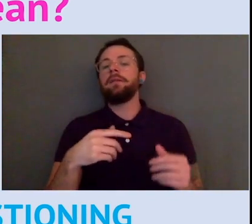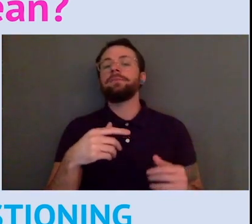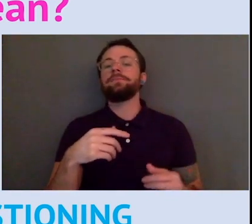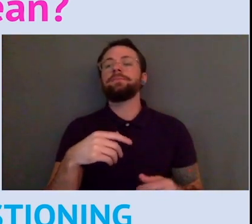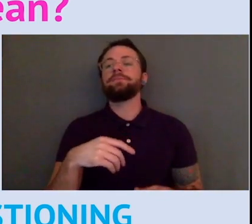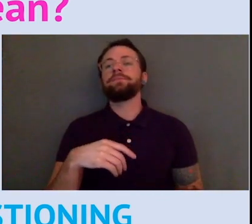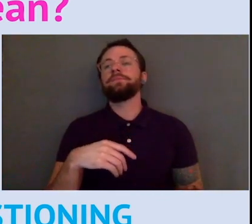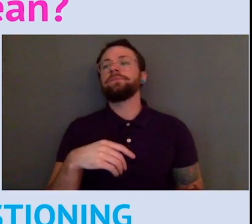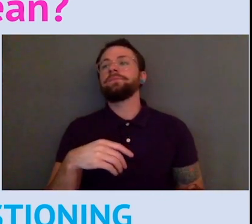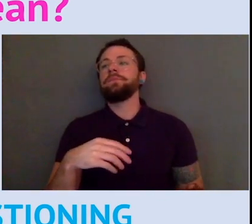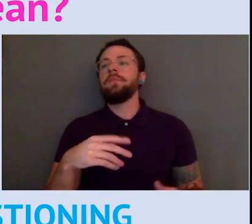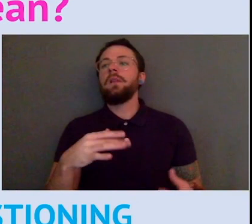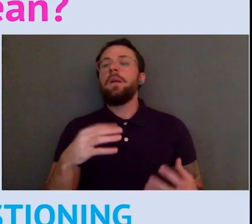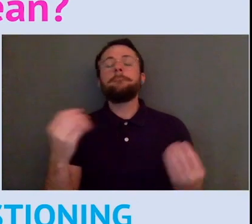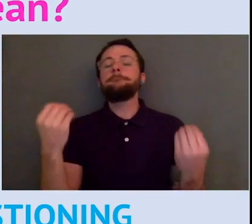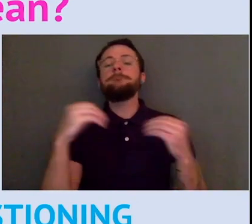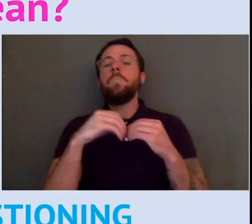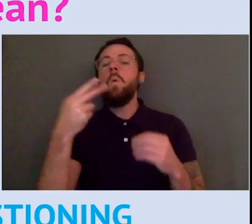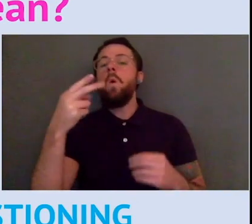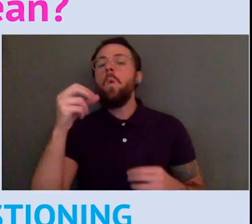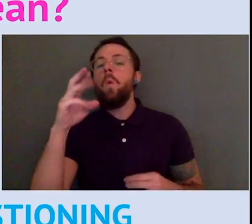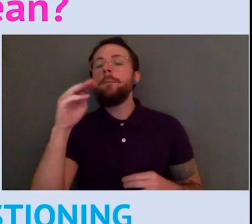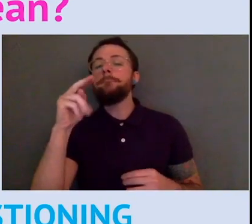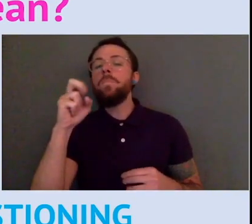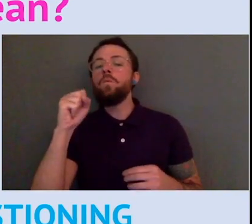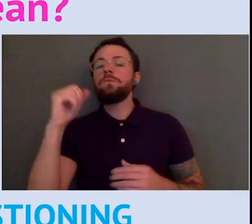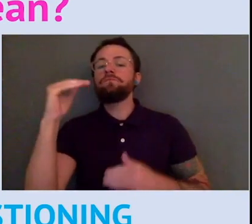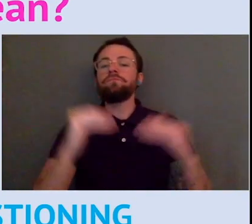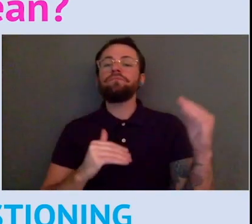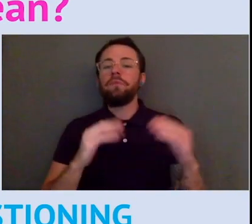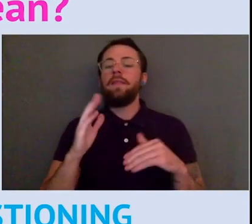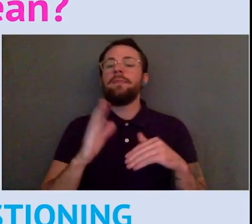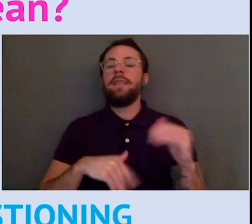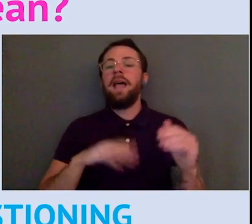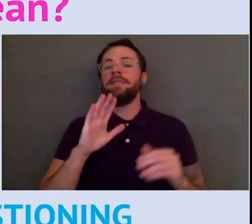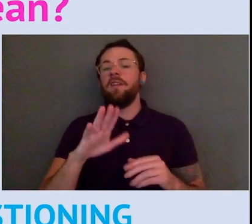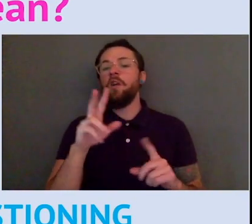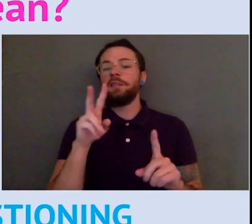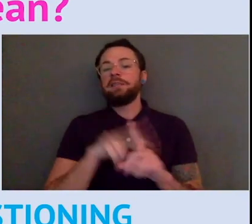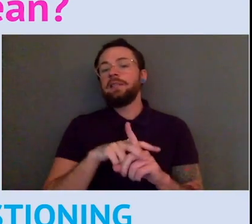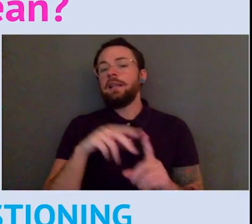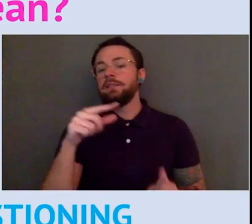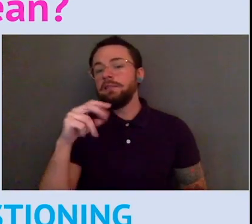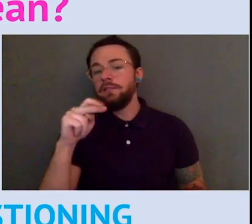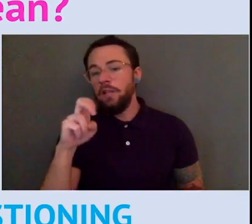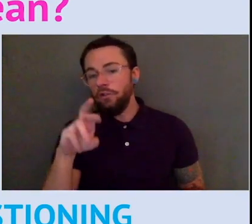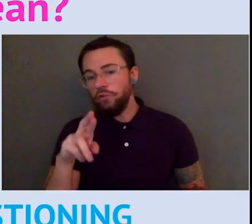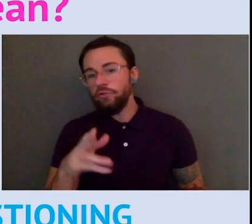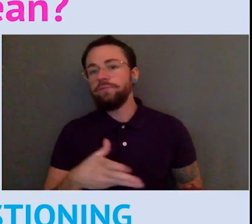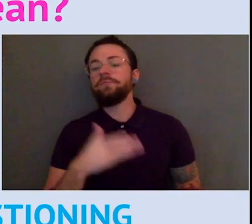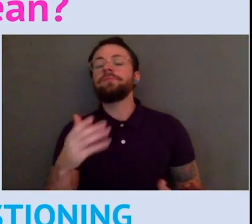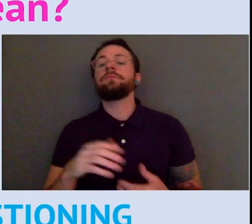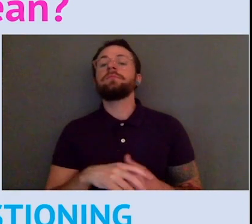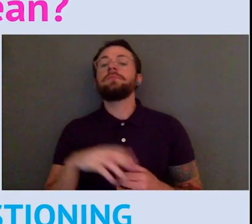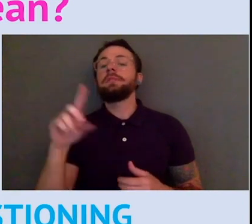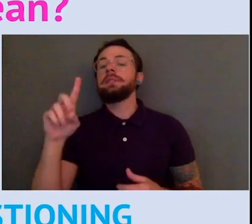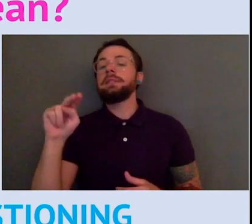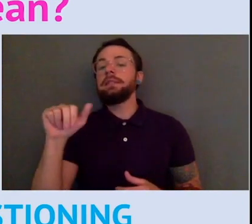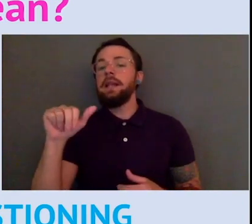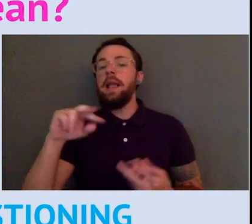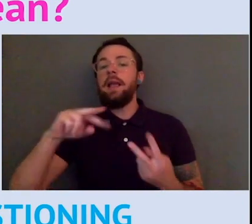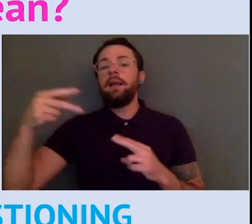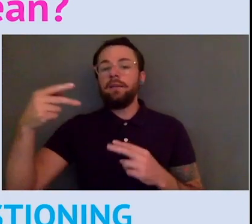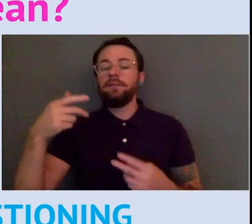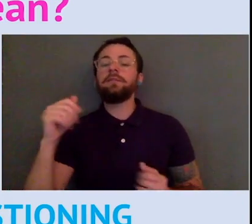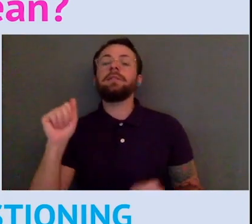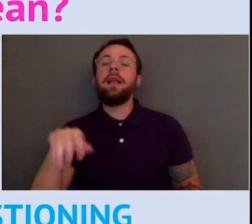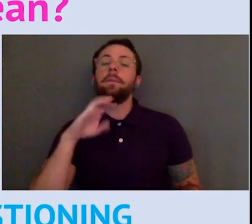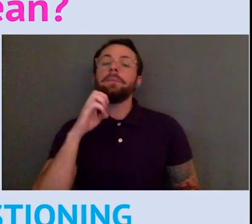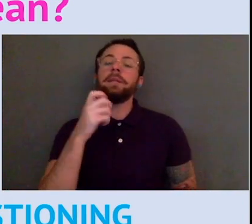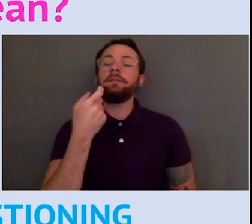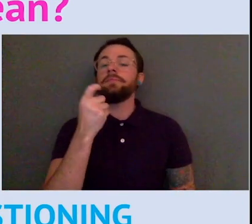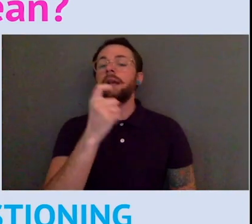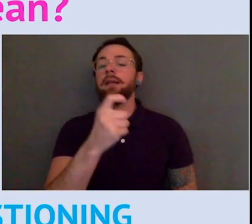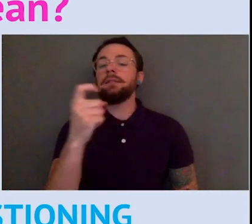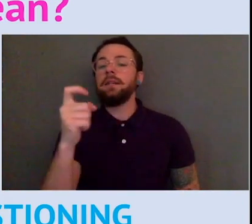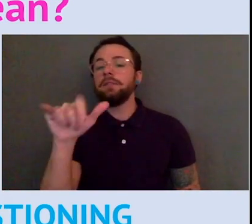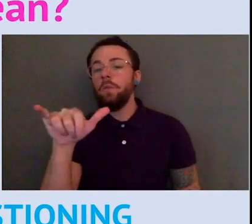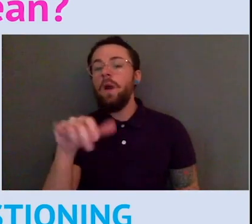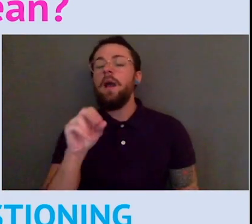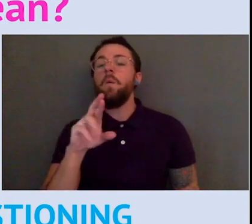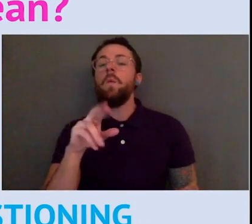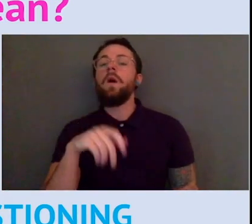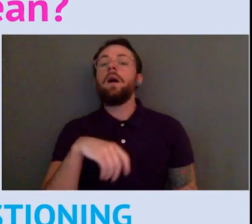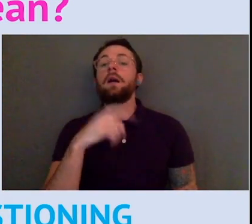This means they have, oftentimes they have hormones that might be determined by their